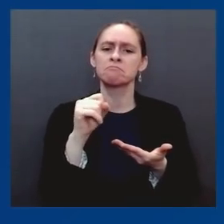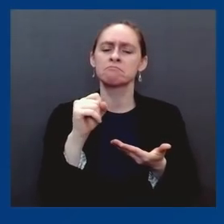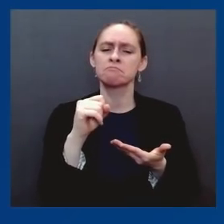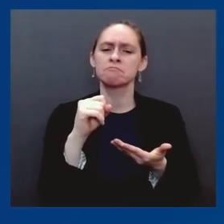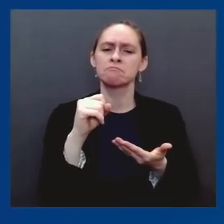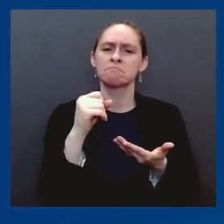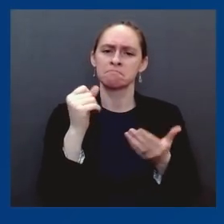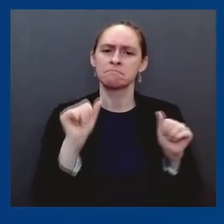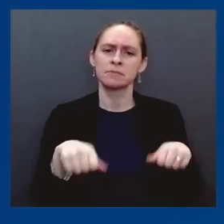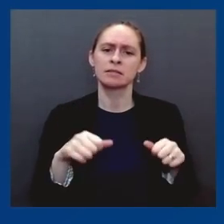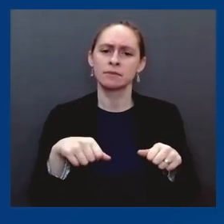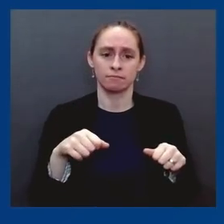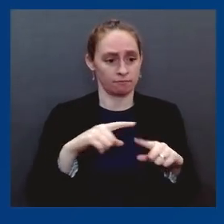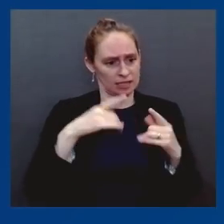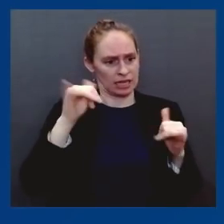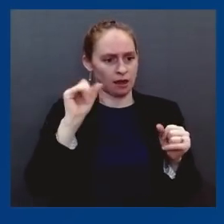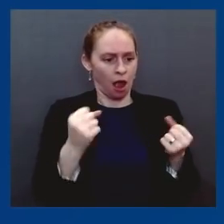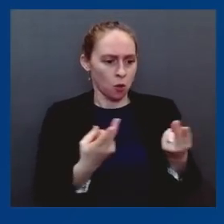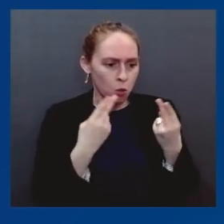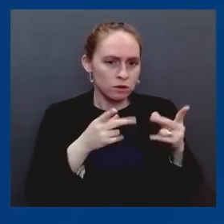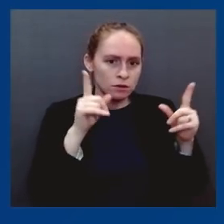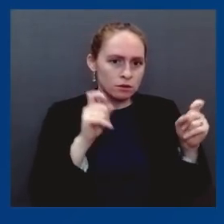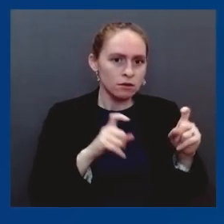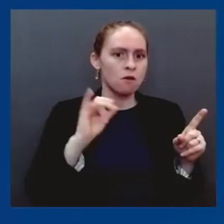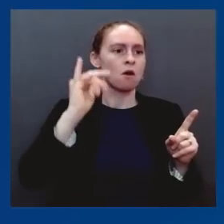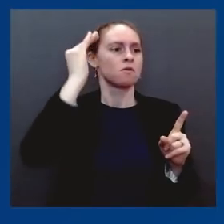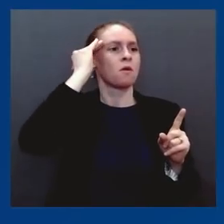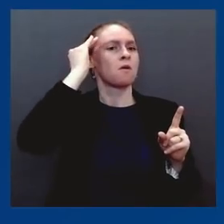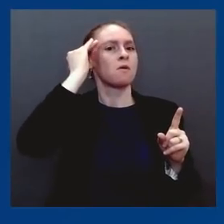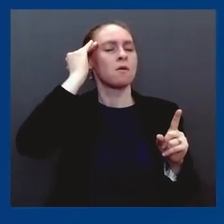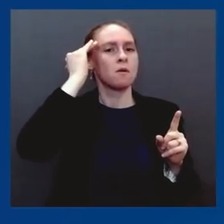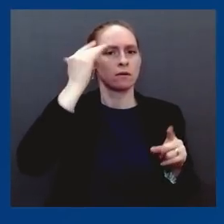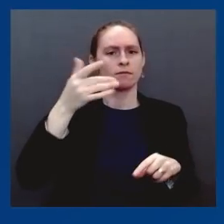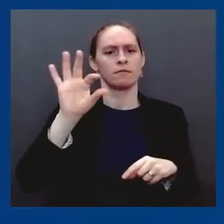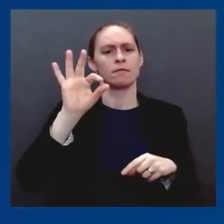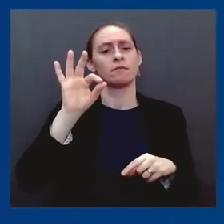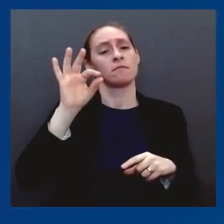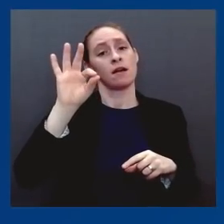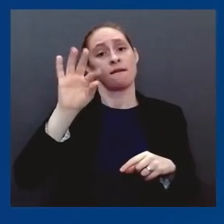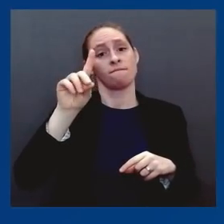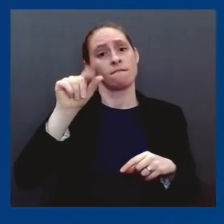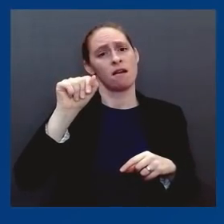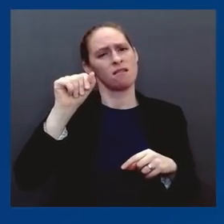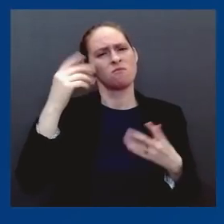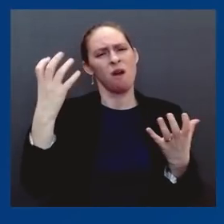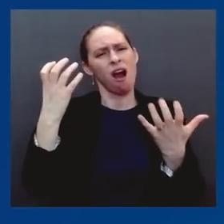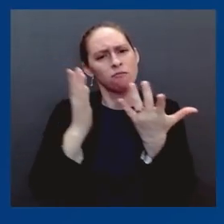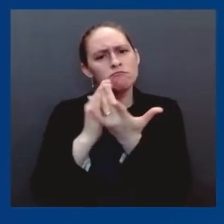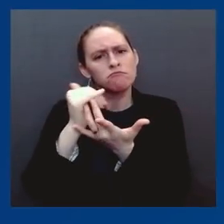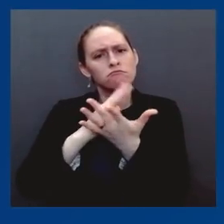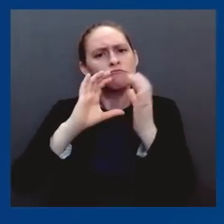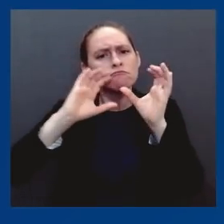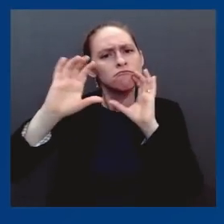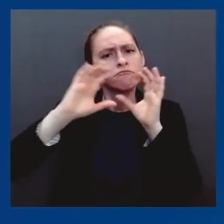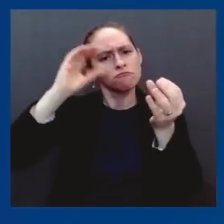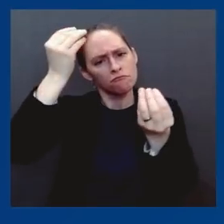They wanted to make sure they were totally transparent in saying the sensitivity might come down a bit, but they did emphasize